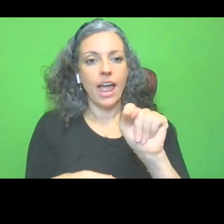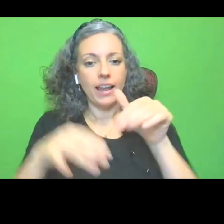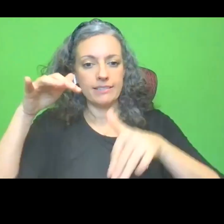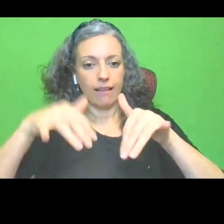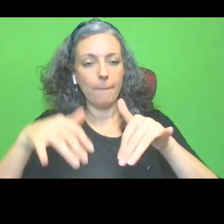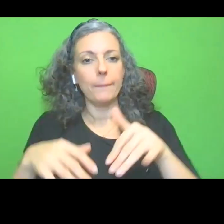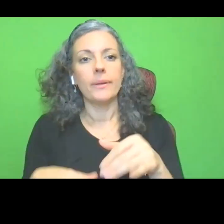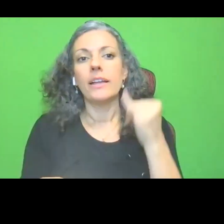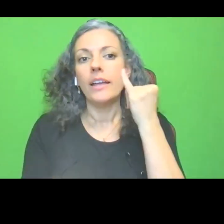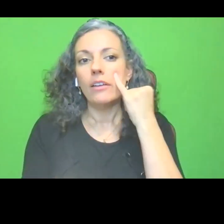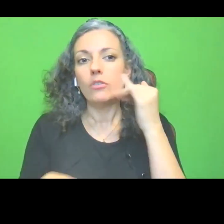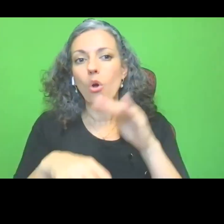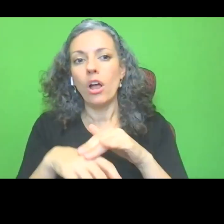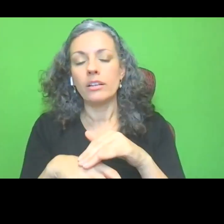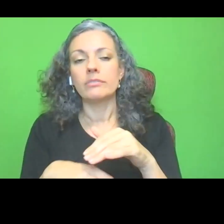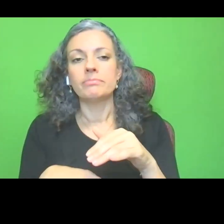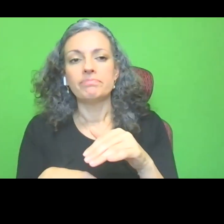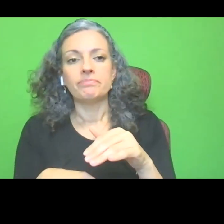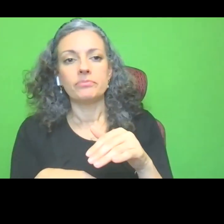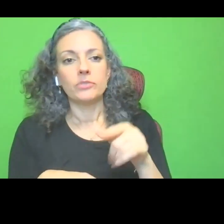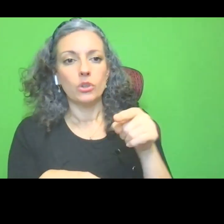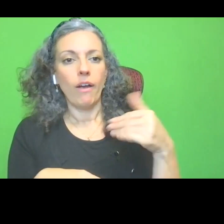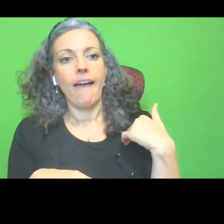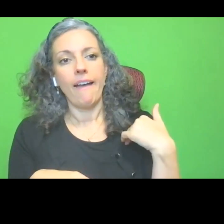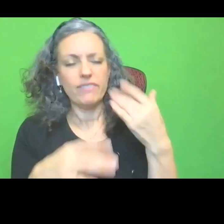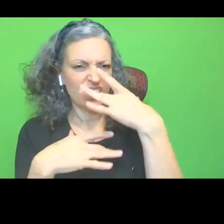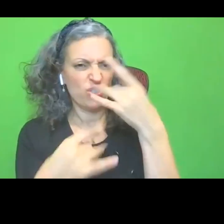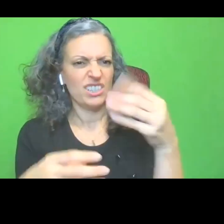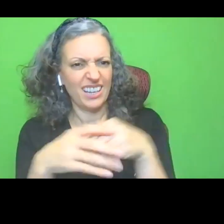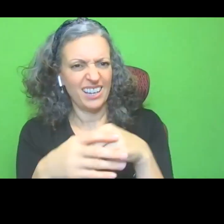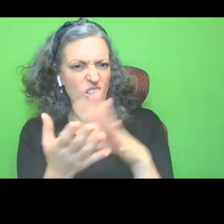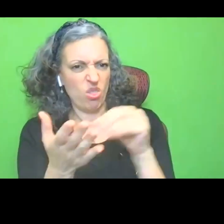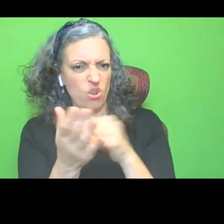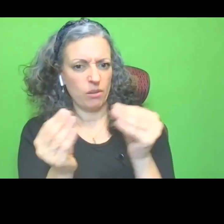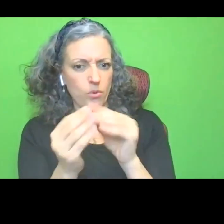procurement side and you have interest in learning a little bit more about some of the